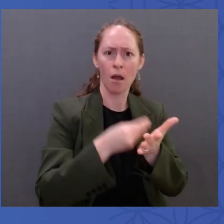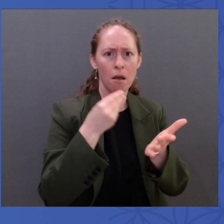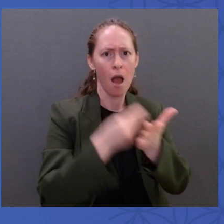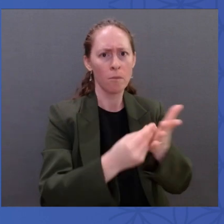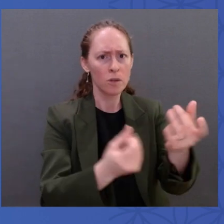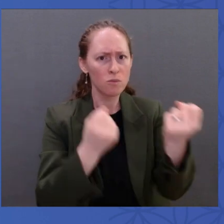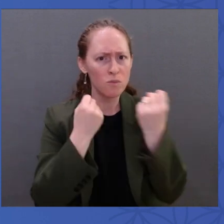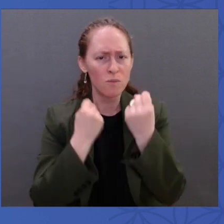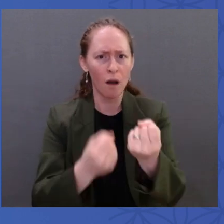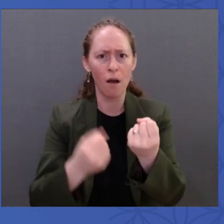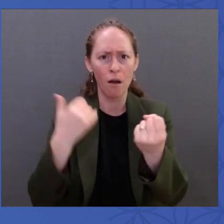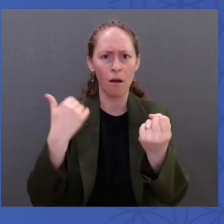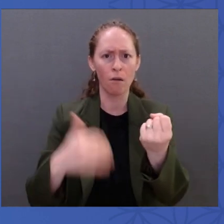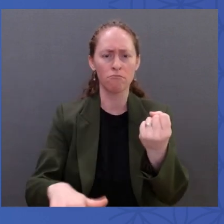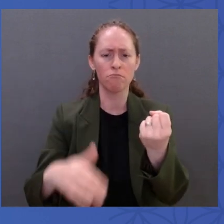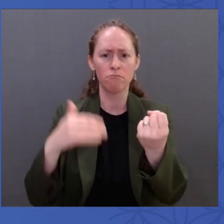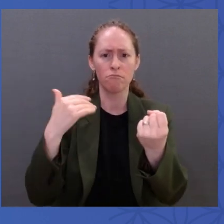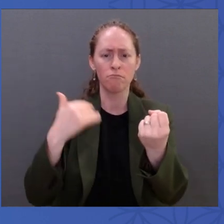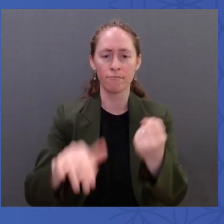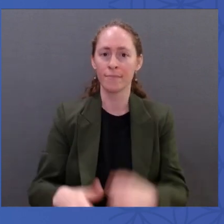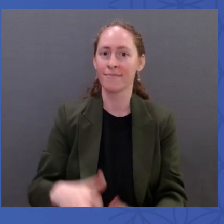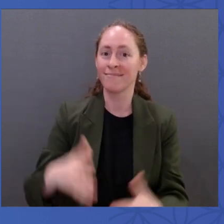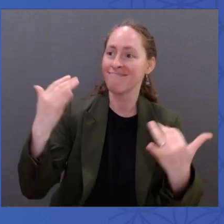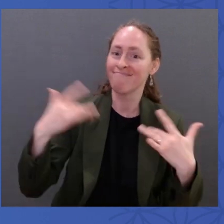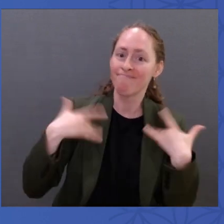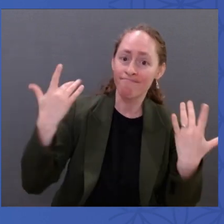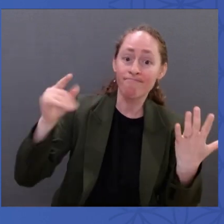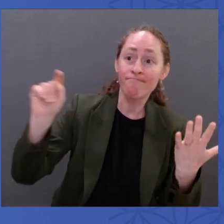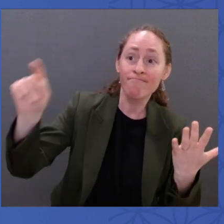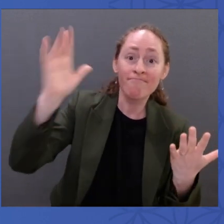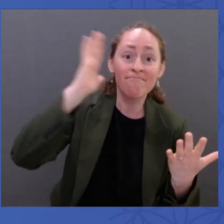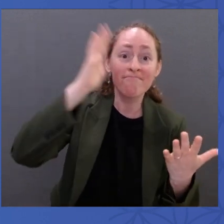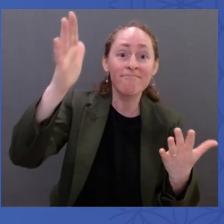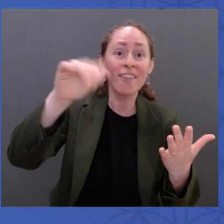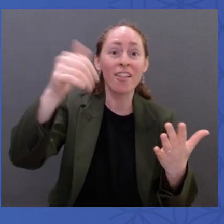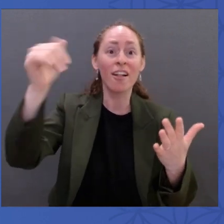are signing up to work toward an economic vision that will deliver for all peoples --